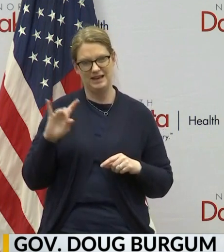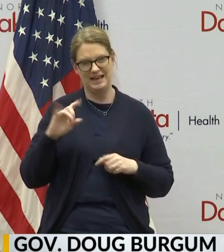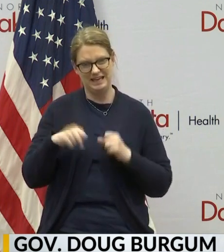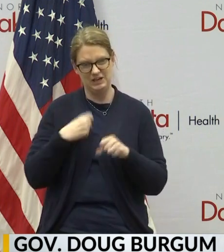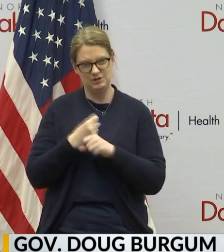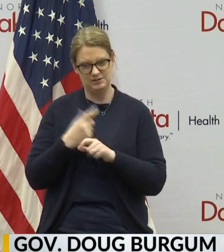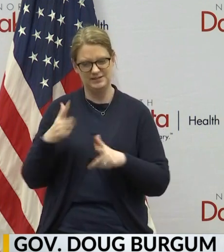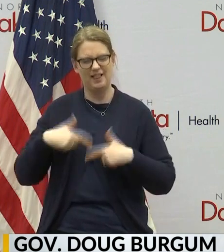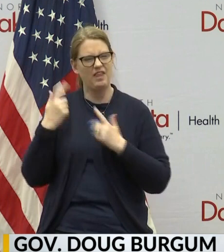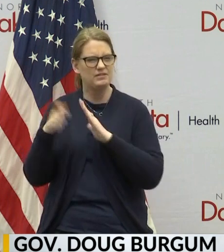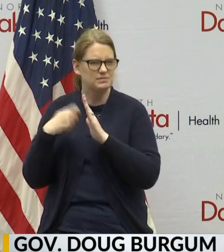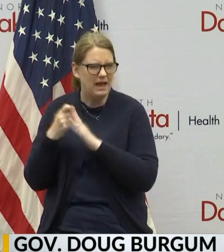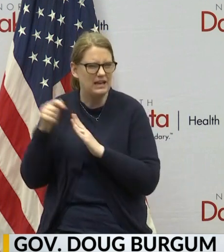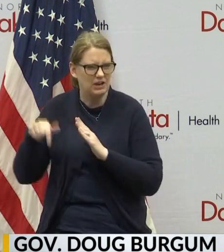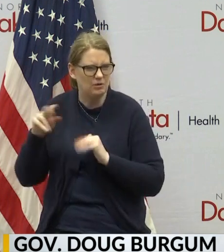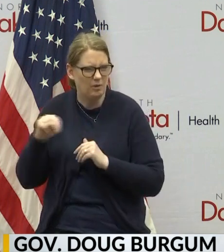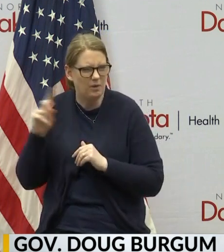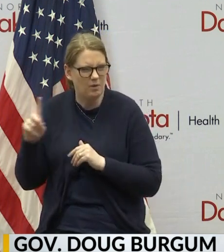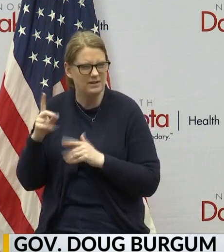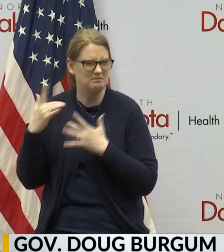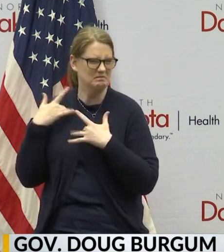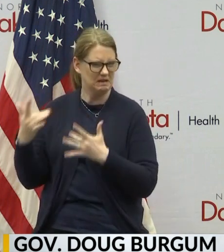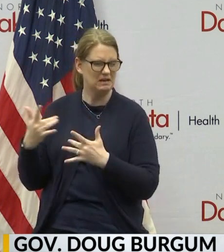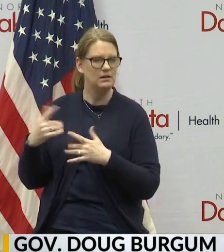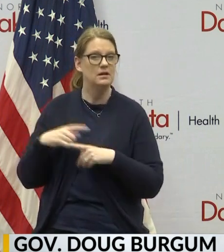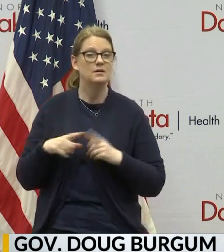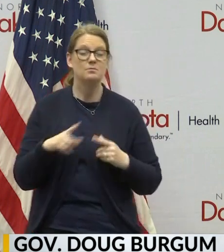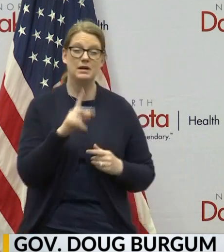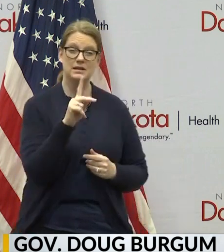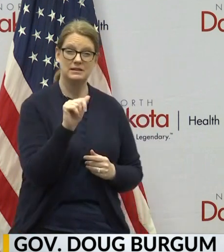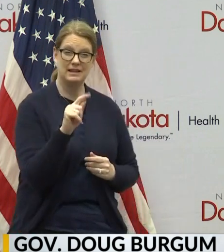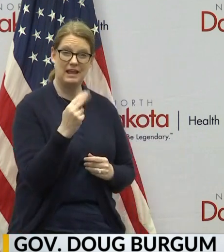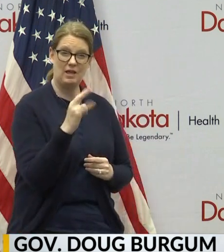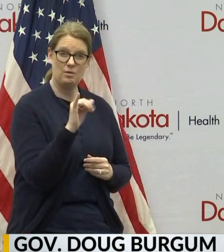WERE BORN BEFORE NINE 30. IN NORTH DAKOTA, THE AVERAGE